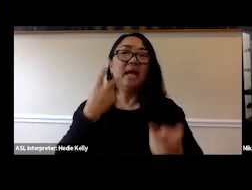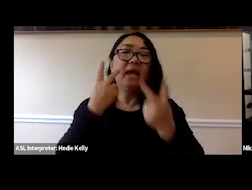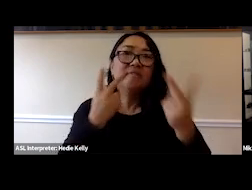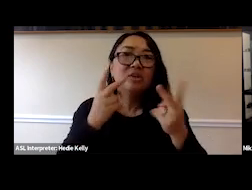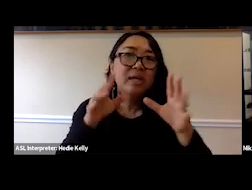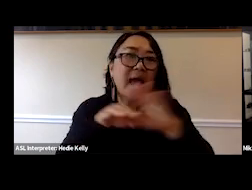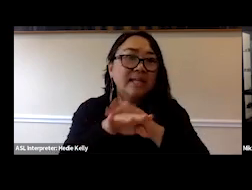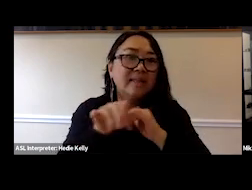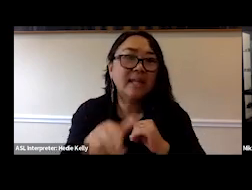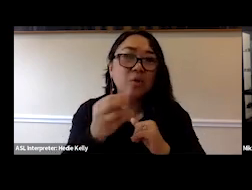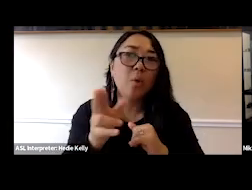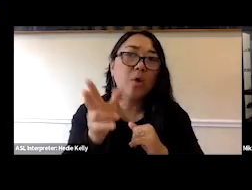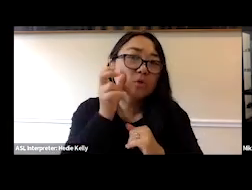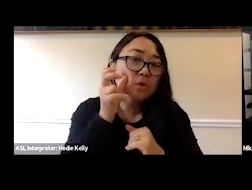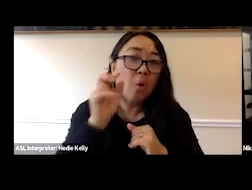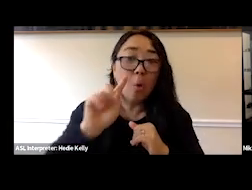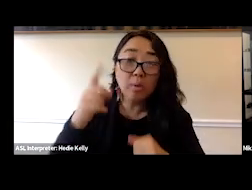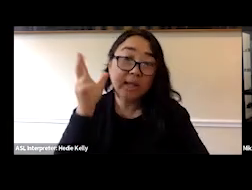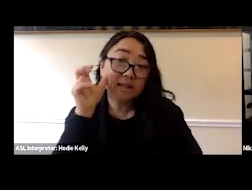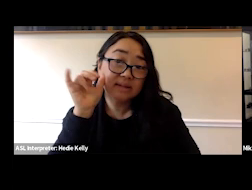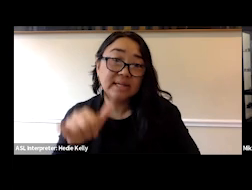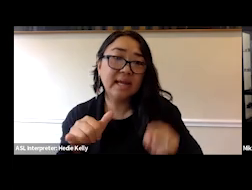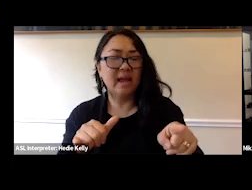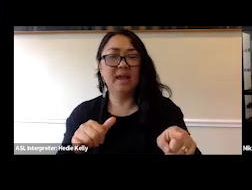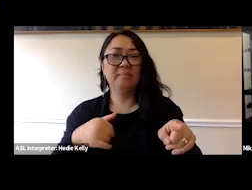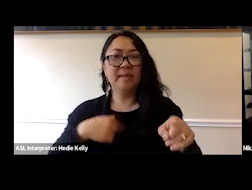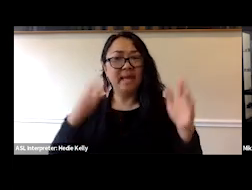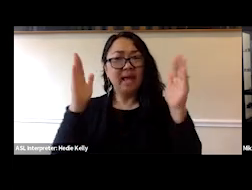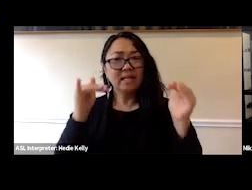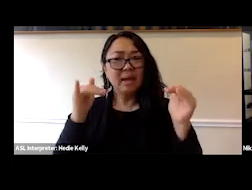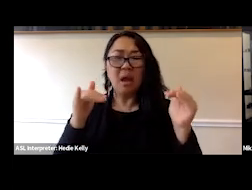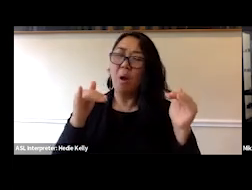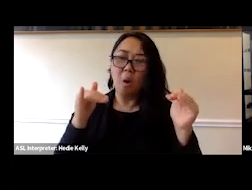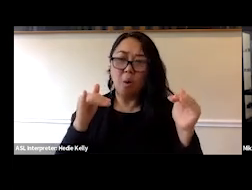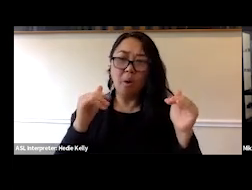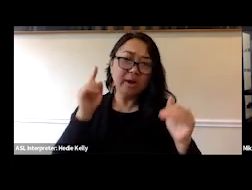or I'm only listening to this, I don't think I would expect to hear